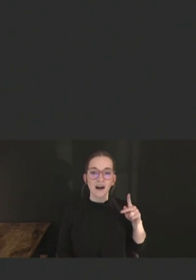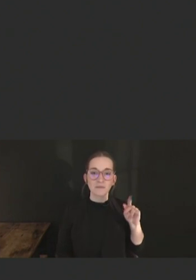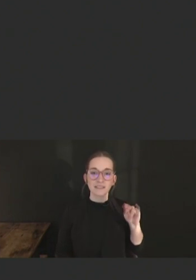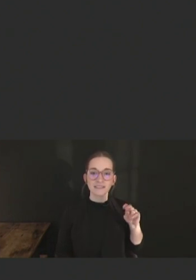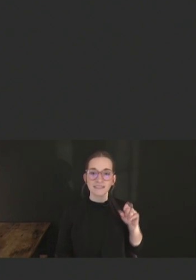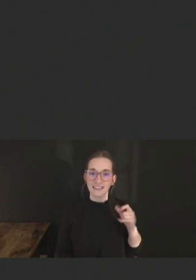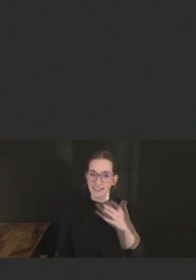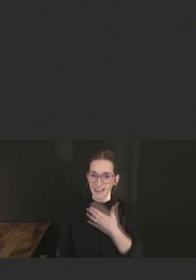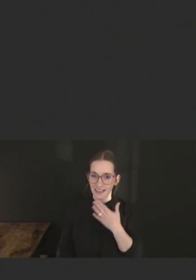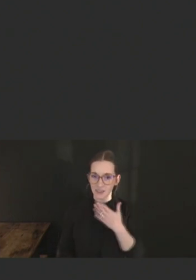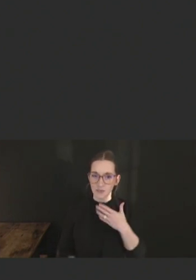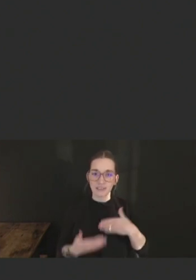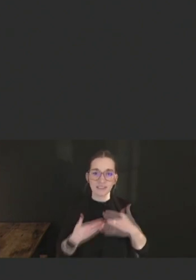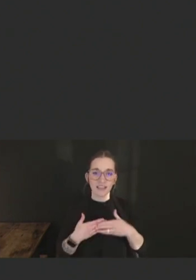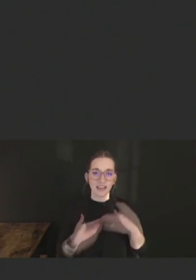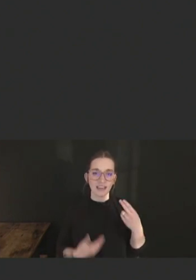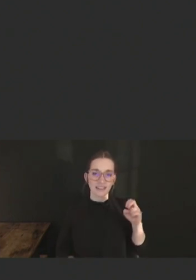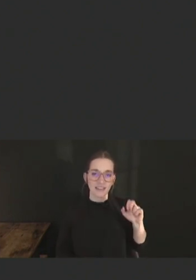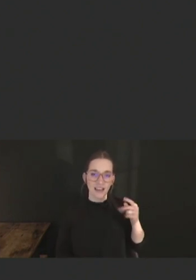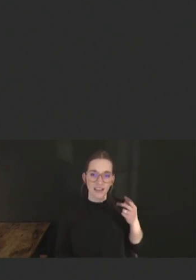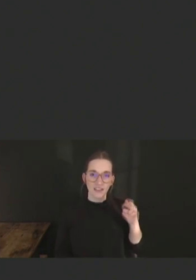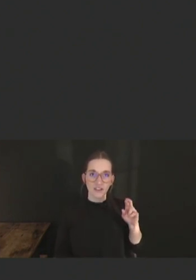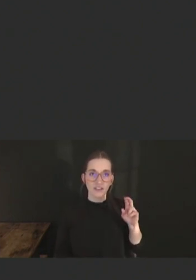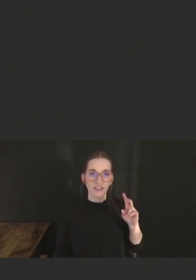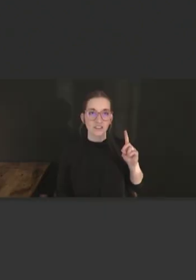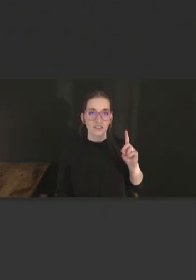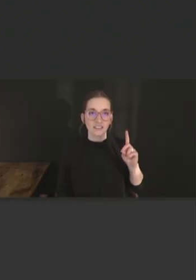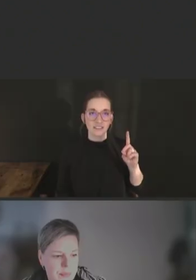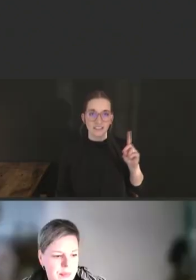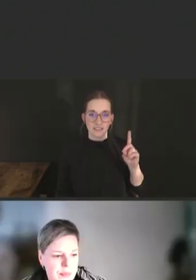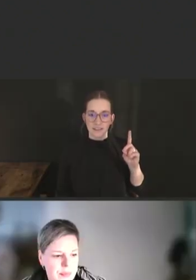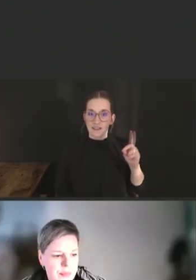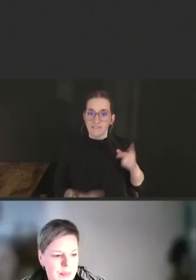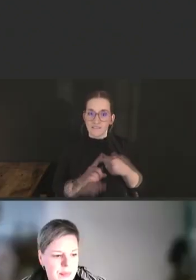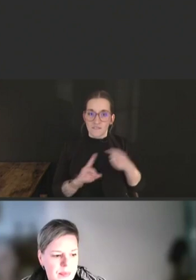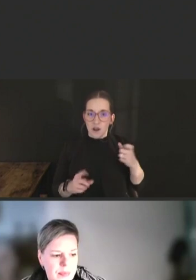Next is Heather Deehan from the Public Health Agency of Canada.